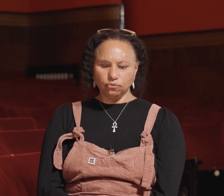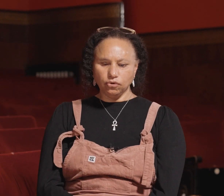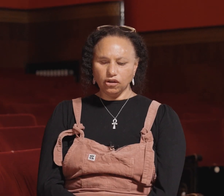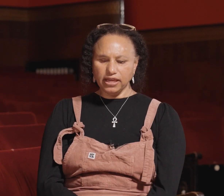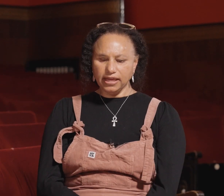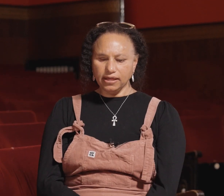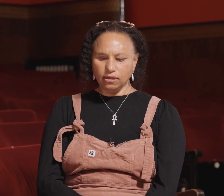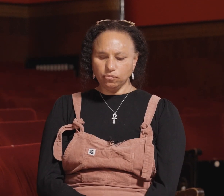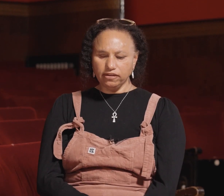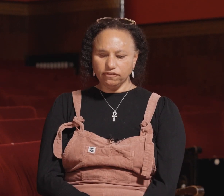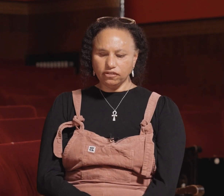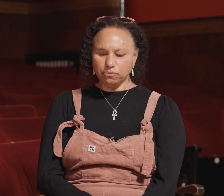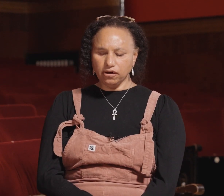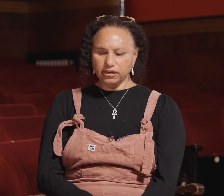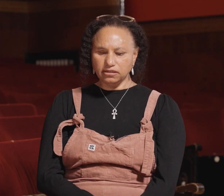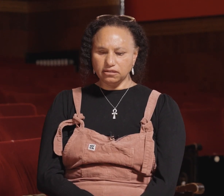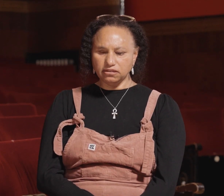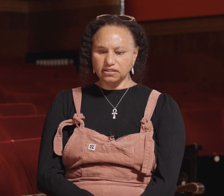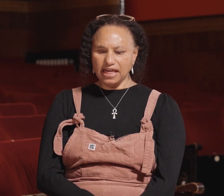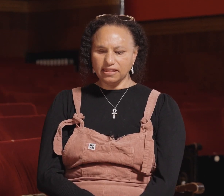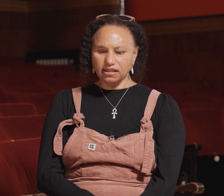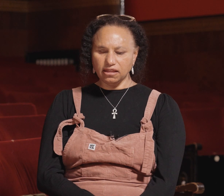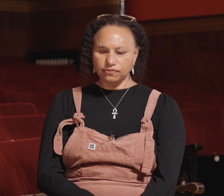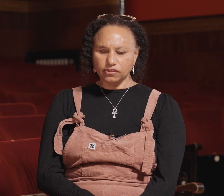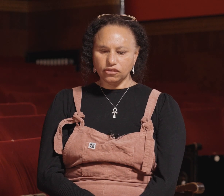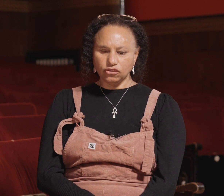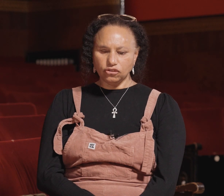working with the mindset that...